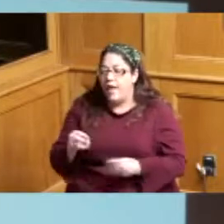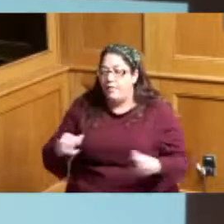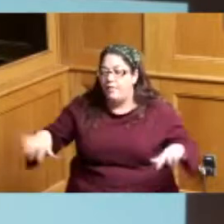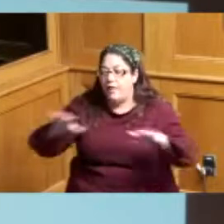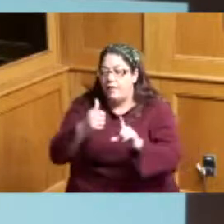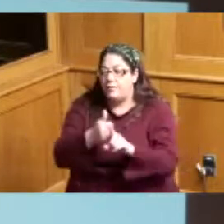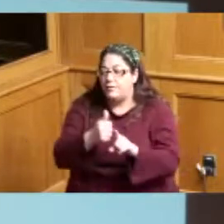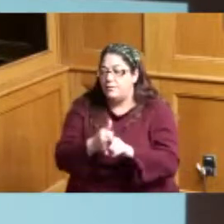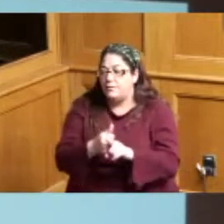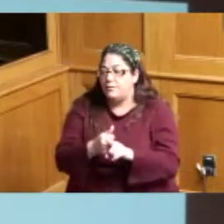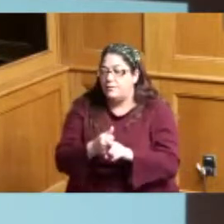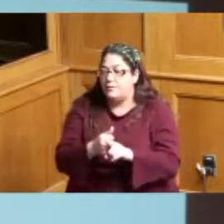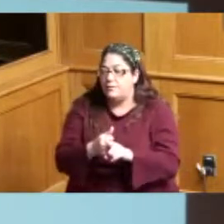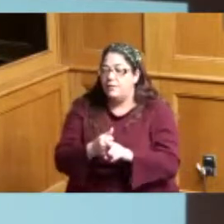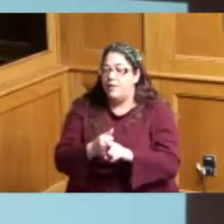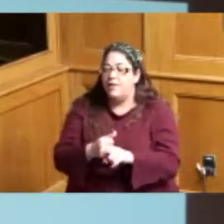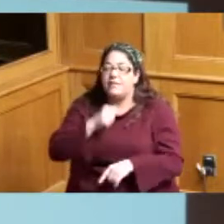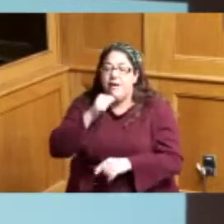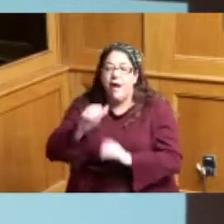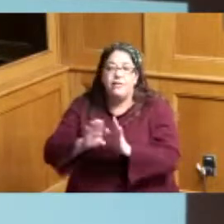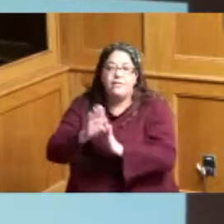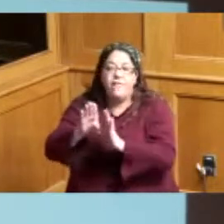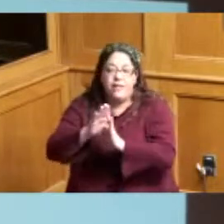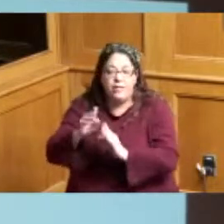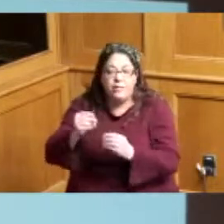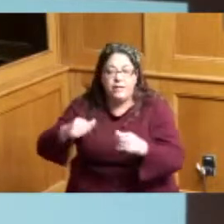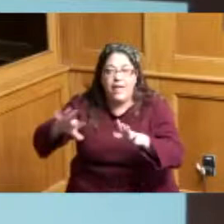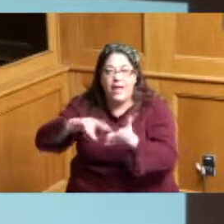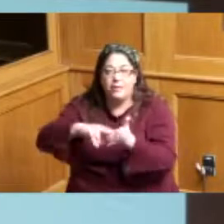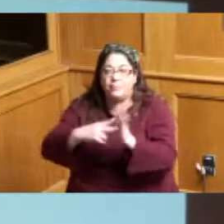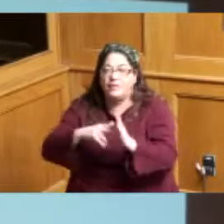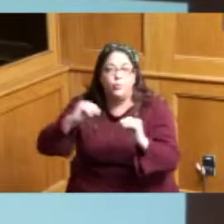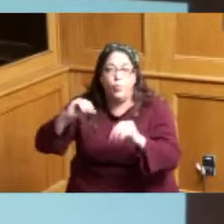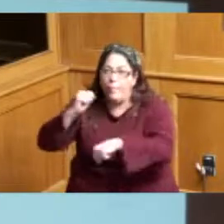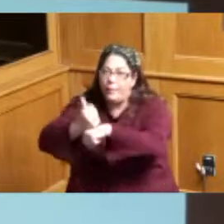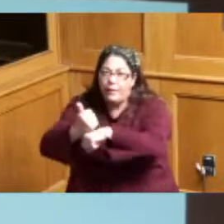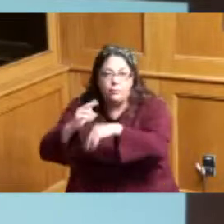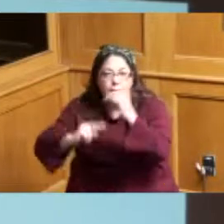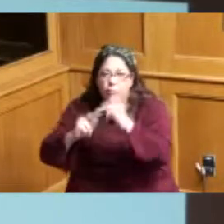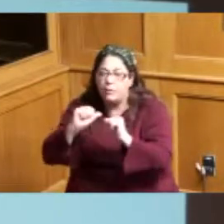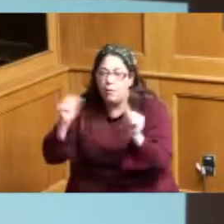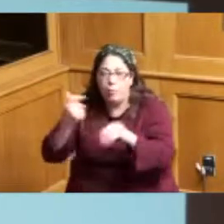five sixty square feet times two to that a small runoff factor of ten percent is applied